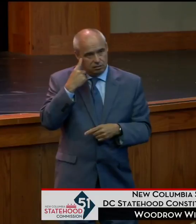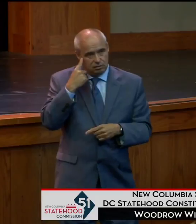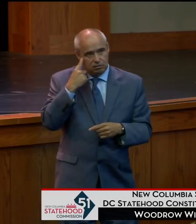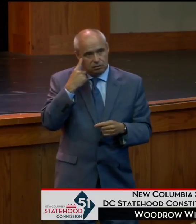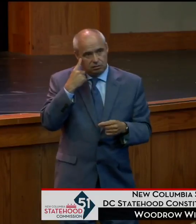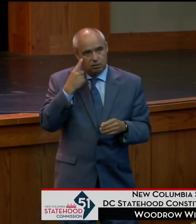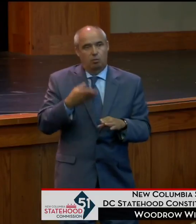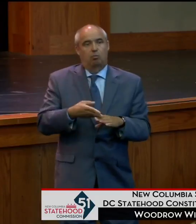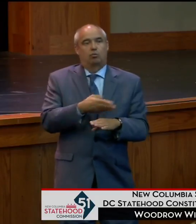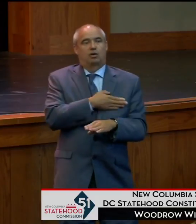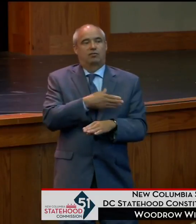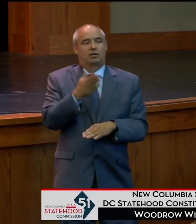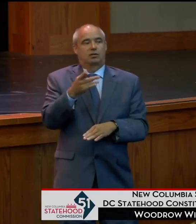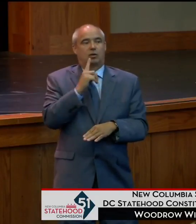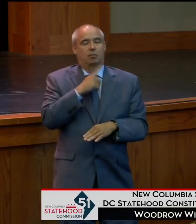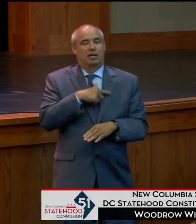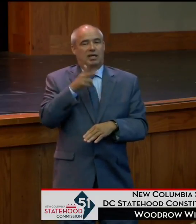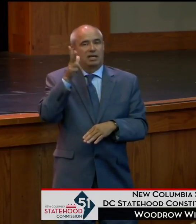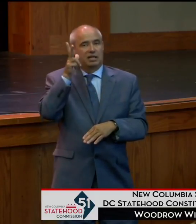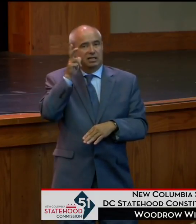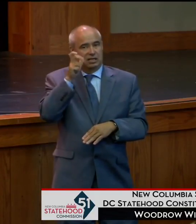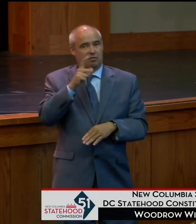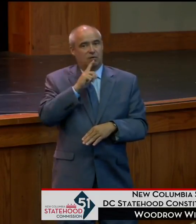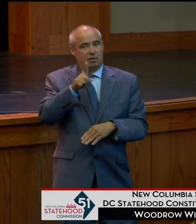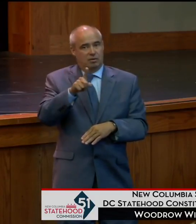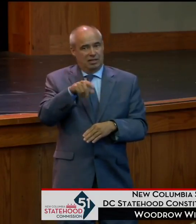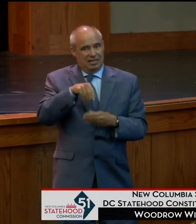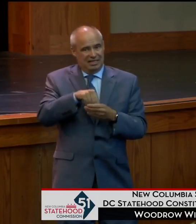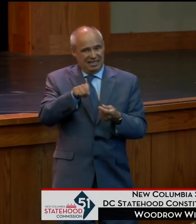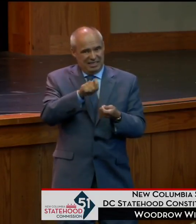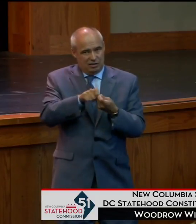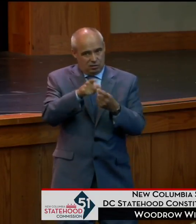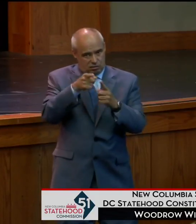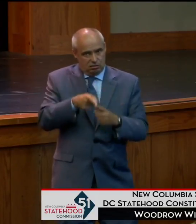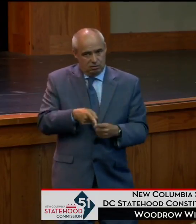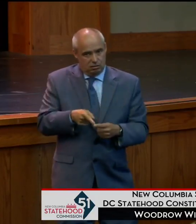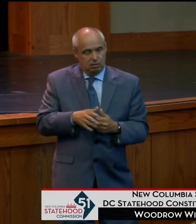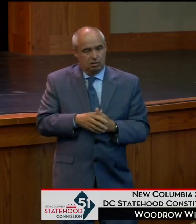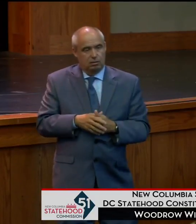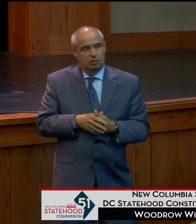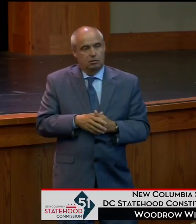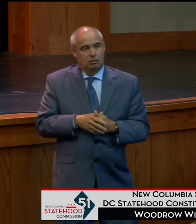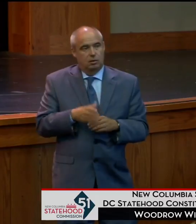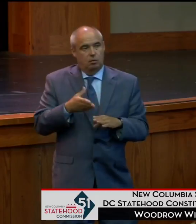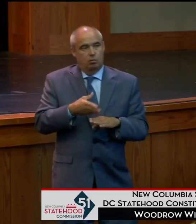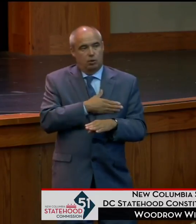PREVIOUS SPEAKER SAID, THE DEVIL IS IN THE DETAILS. THE OTHER THING I WOULD LIKE TO SAY AS YOUR PREVIOUS SPEAKER